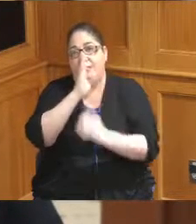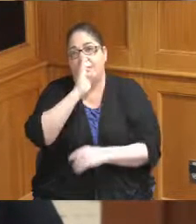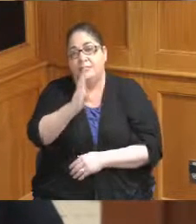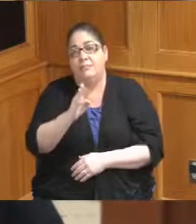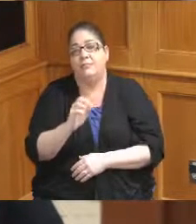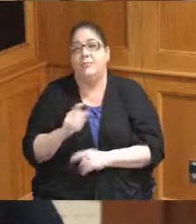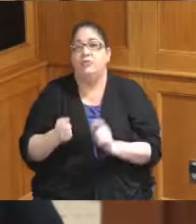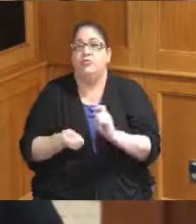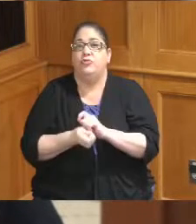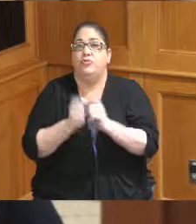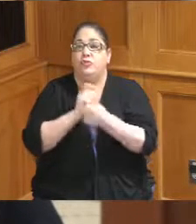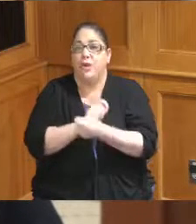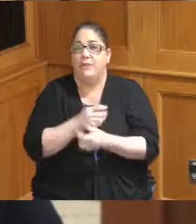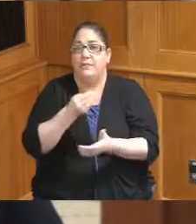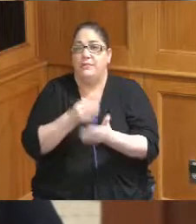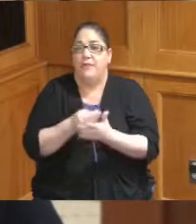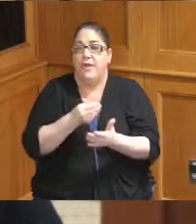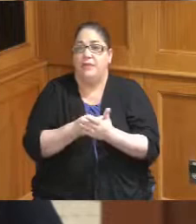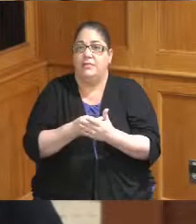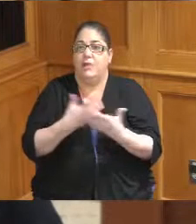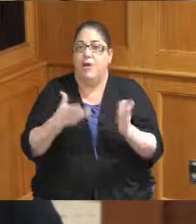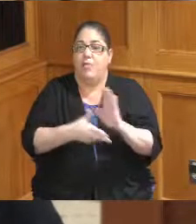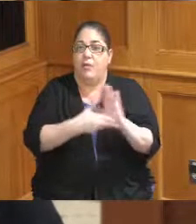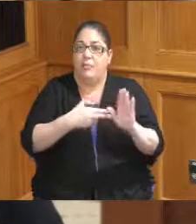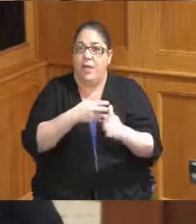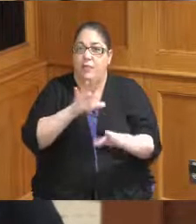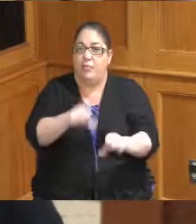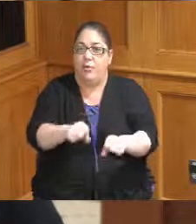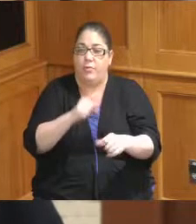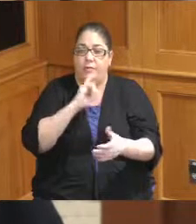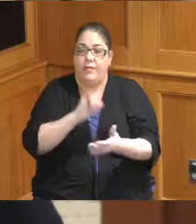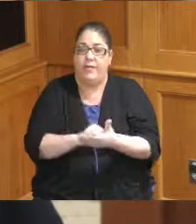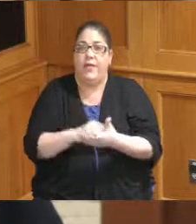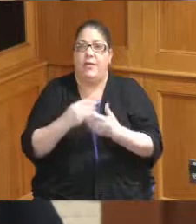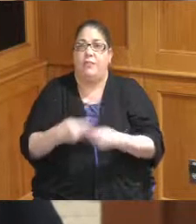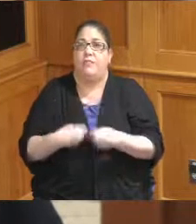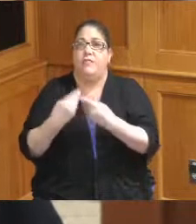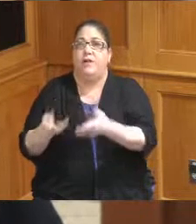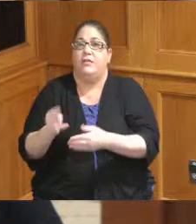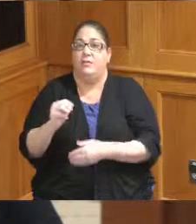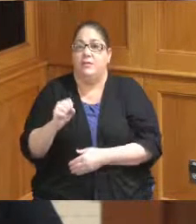those funds that have already been appropriated and provided to MSD through the FEMA Grant